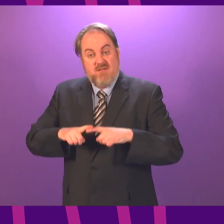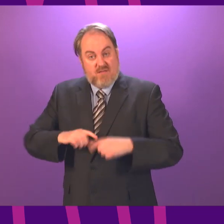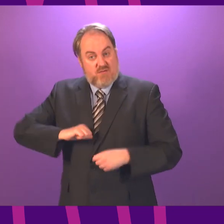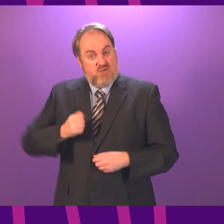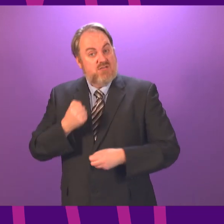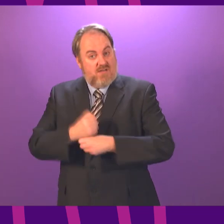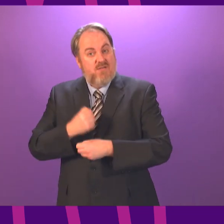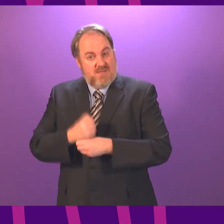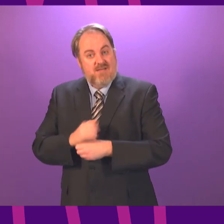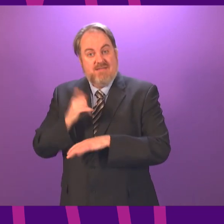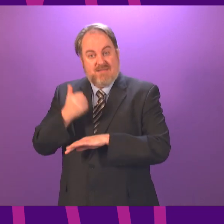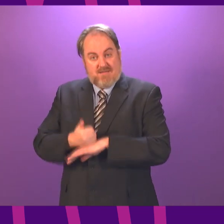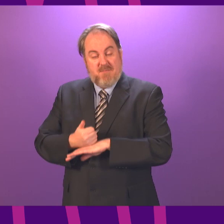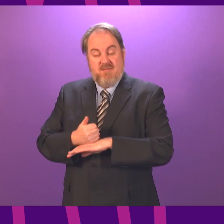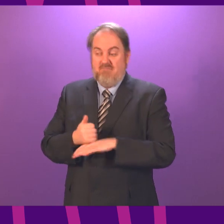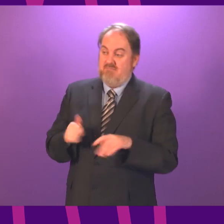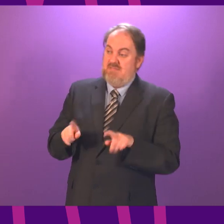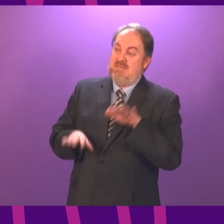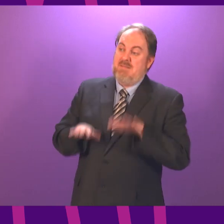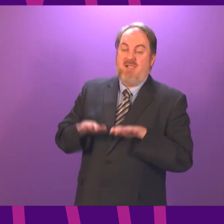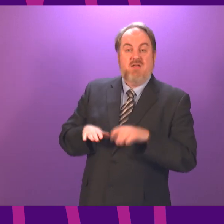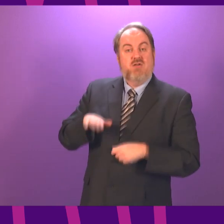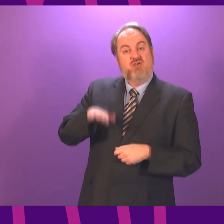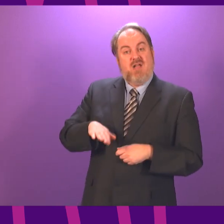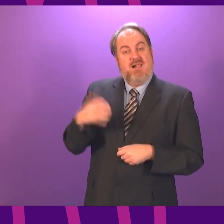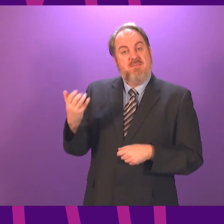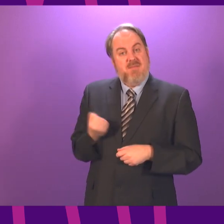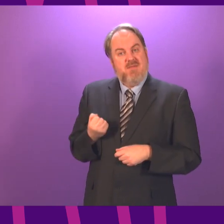the equivalent of the Scottish child payment, so that we can tackle child poverty head on